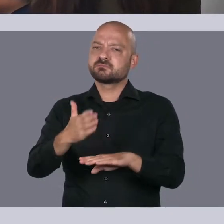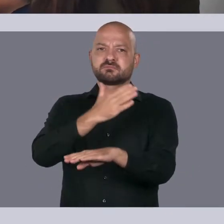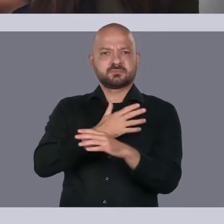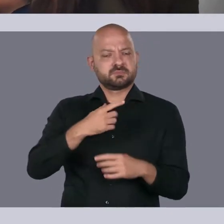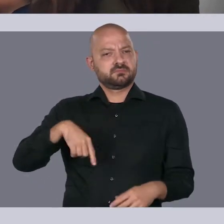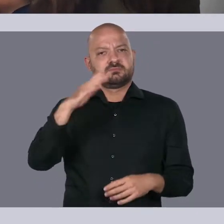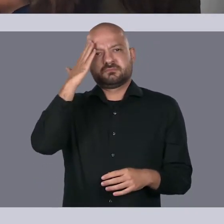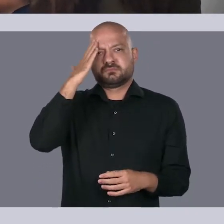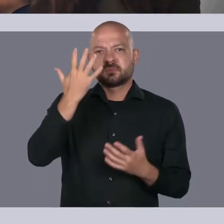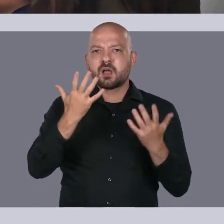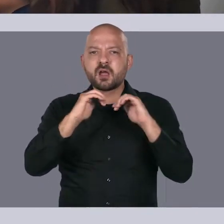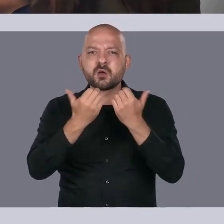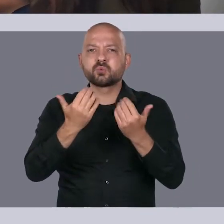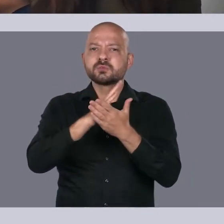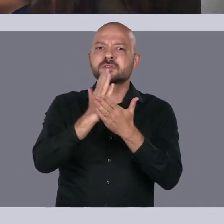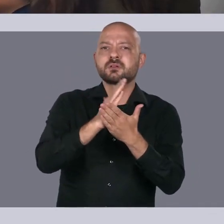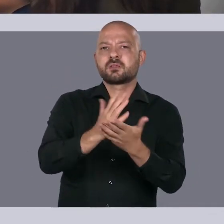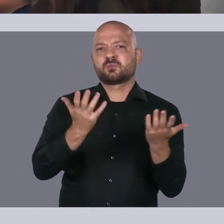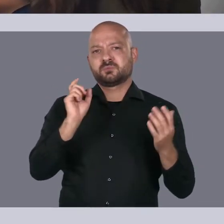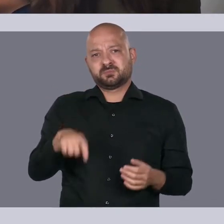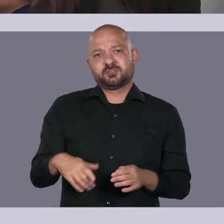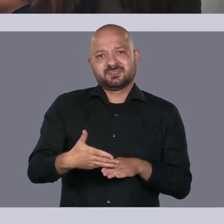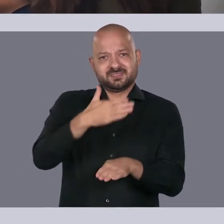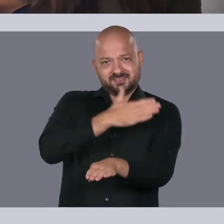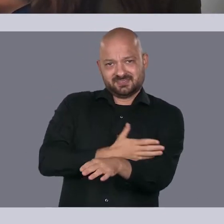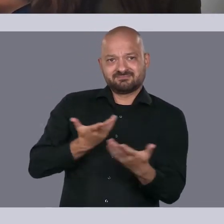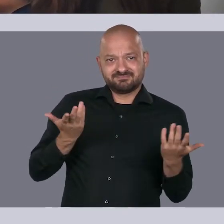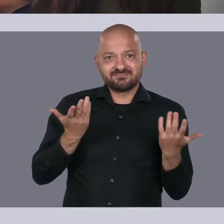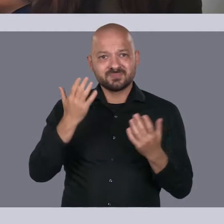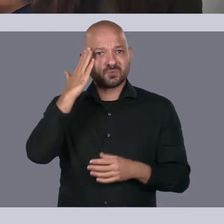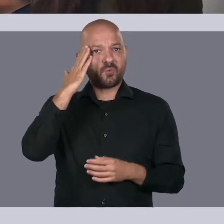and define respect to strategies in order to keep evaluation and interpretation efforts